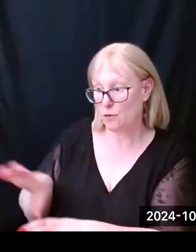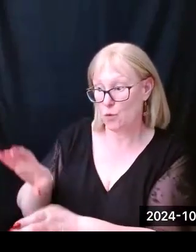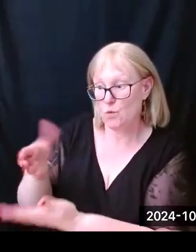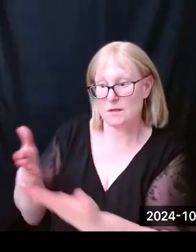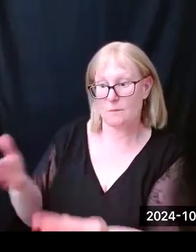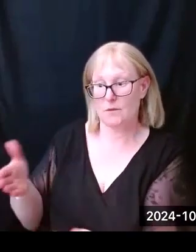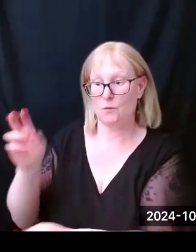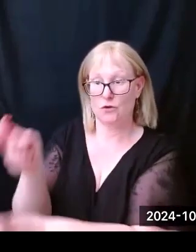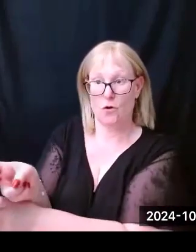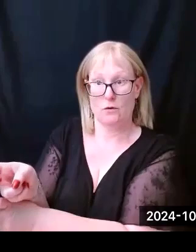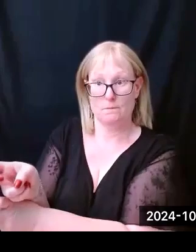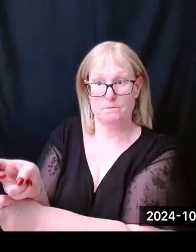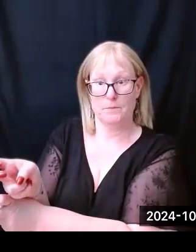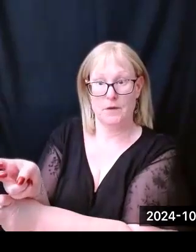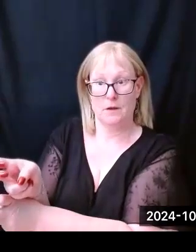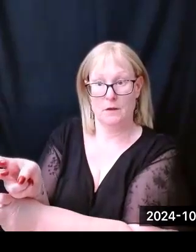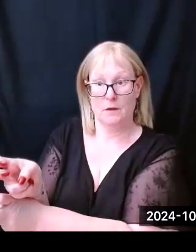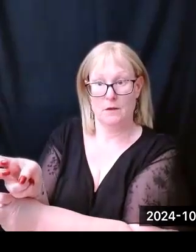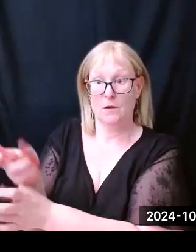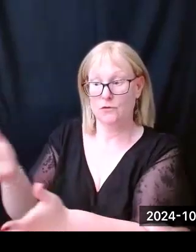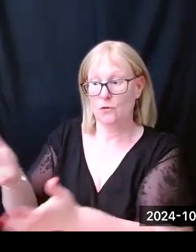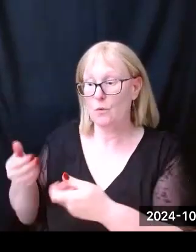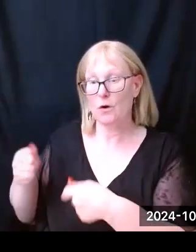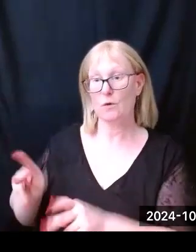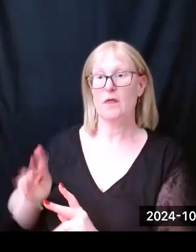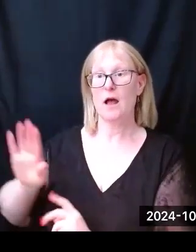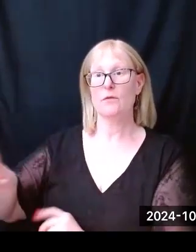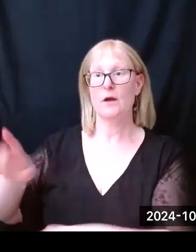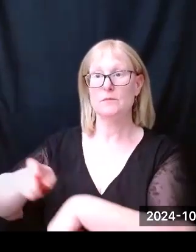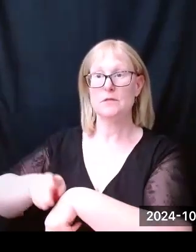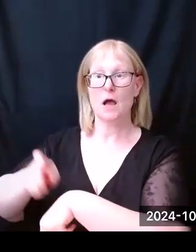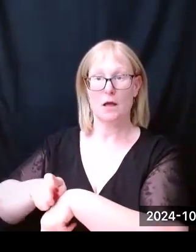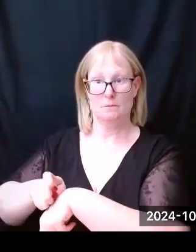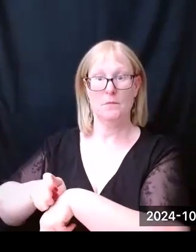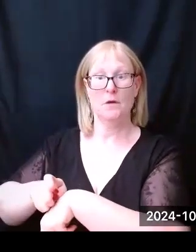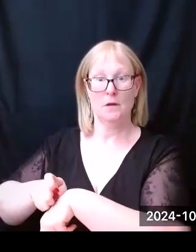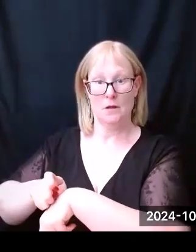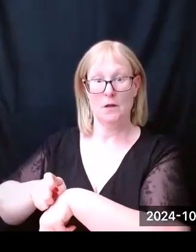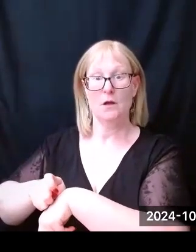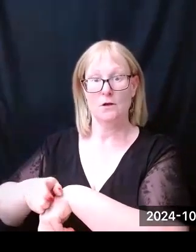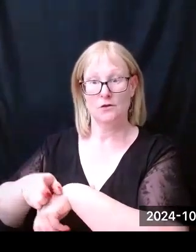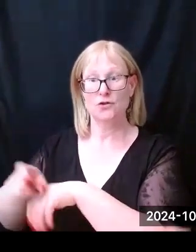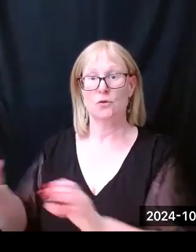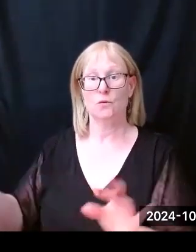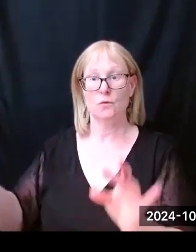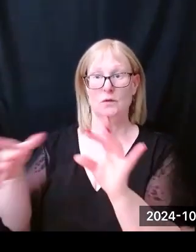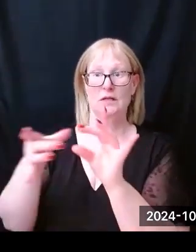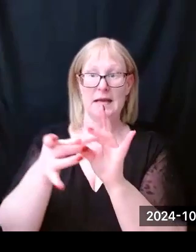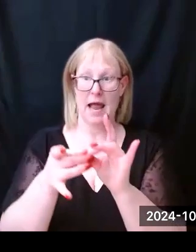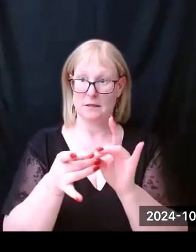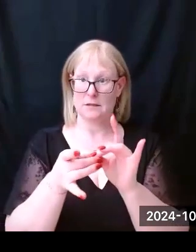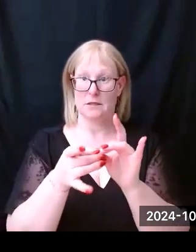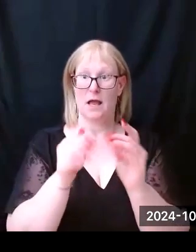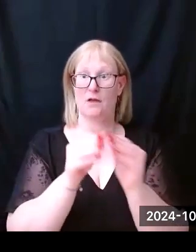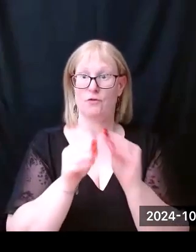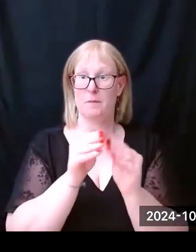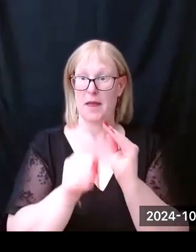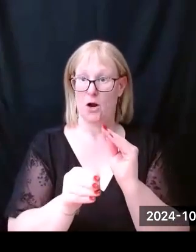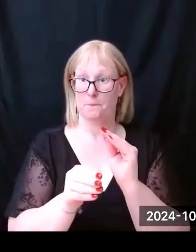So we want to give them some time to come back together and repair that. And that's where we have to look at it again as a